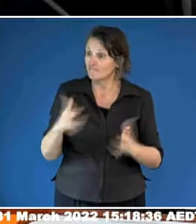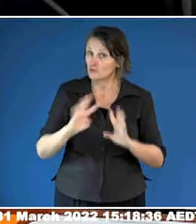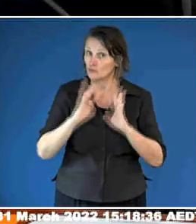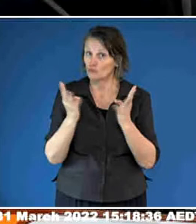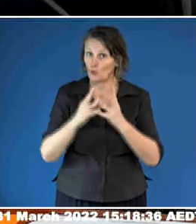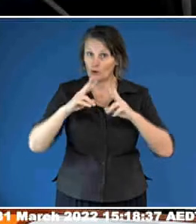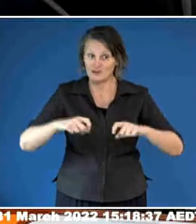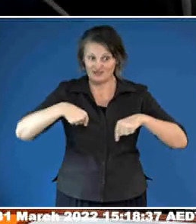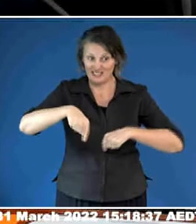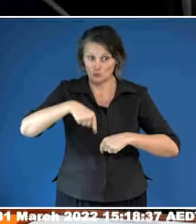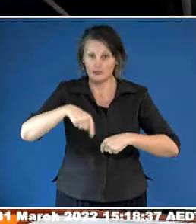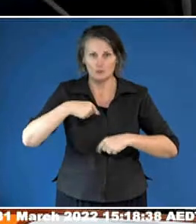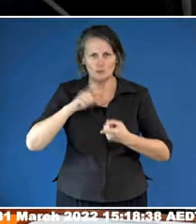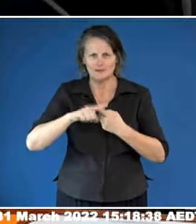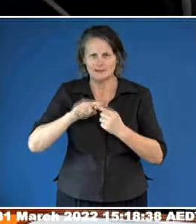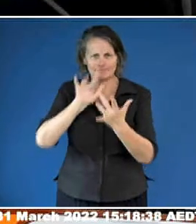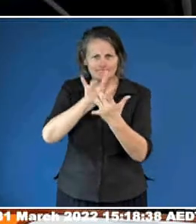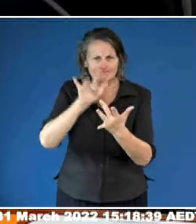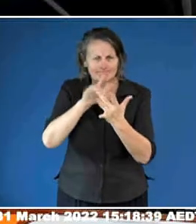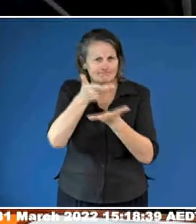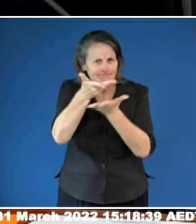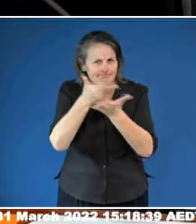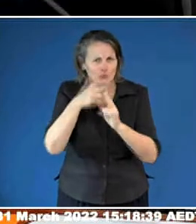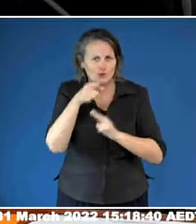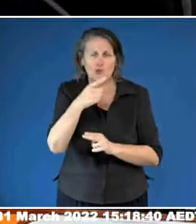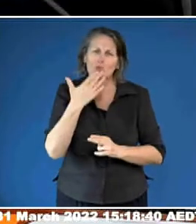thank you all, particularly Tess, who has come to lots of meetings with us, and we are